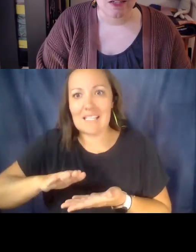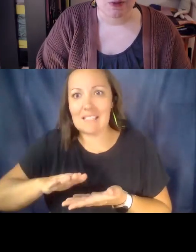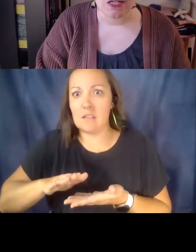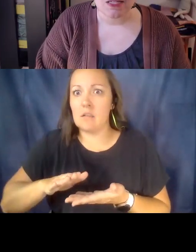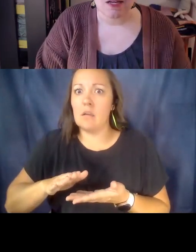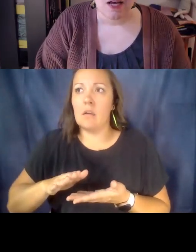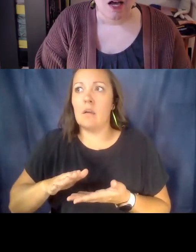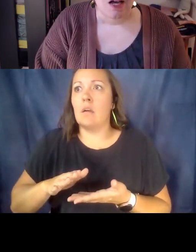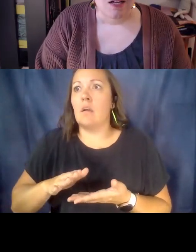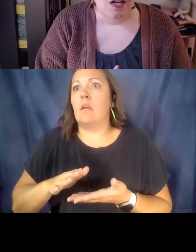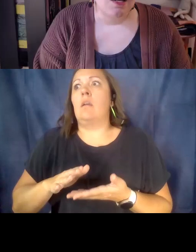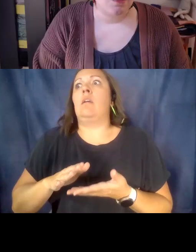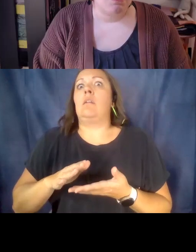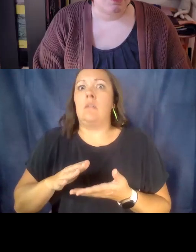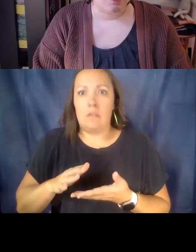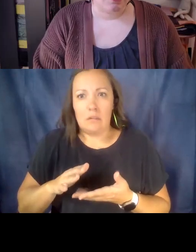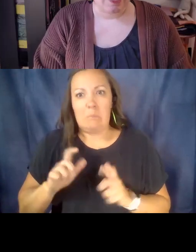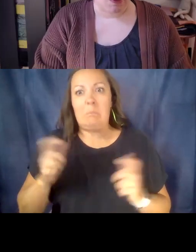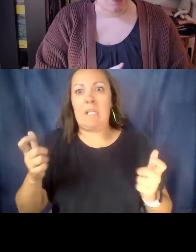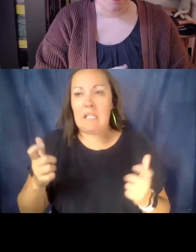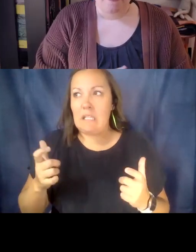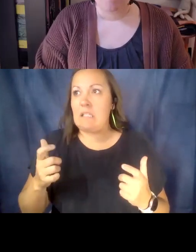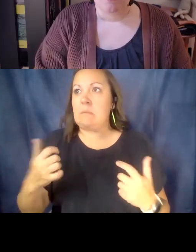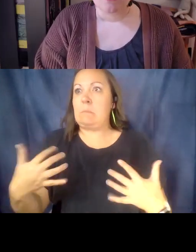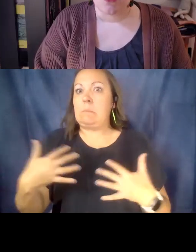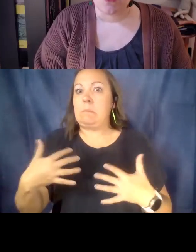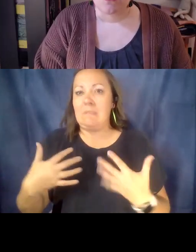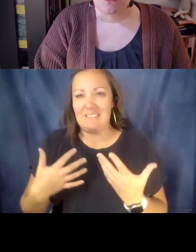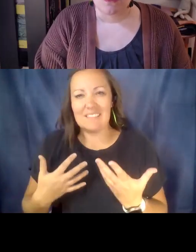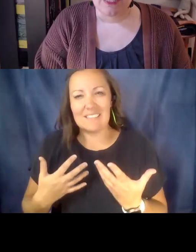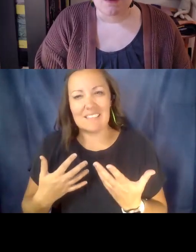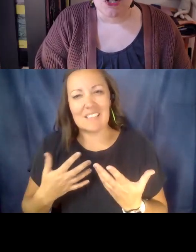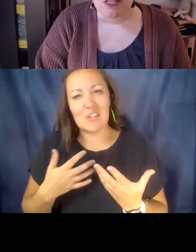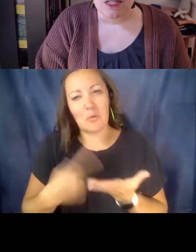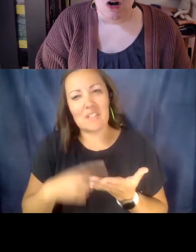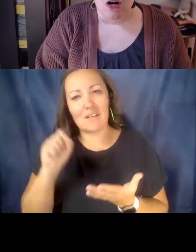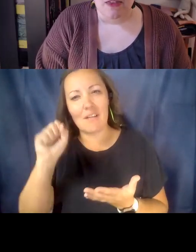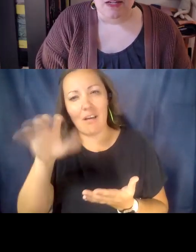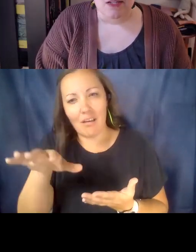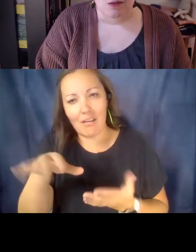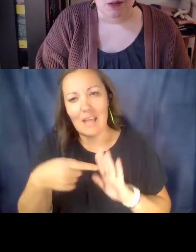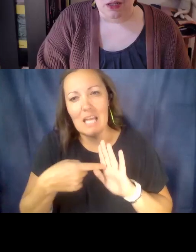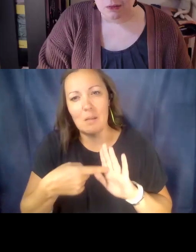nebulous. Let's talk about some examples. So like I mentioned, these are things that are primarily